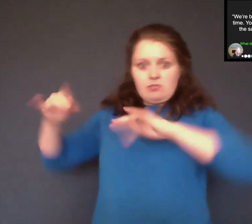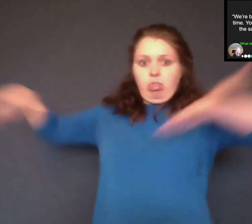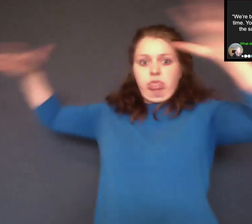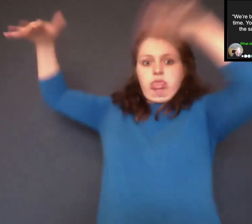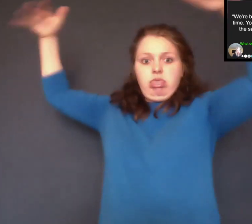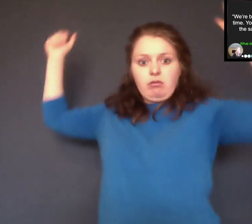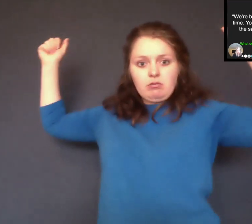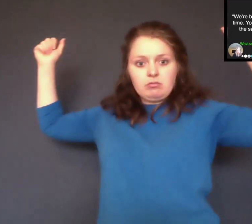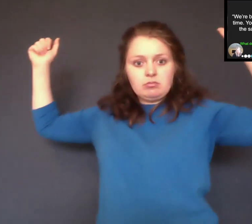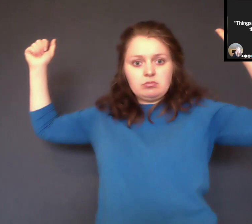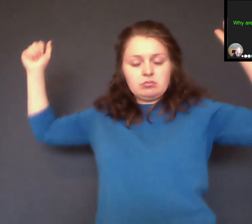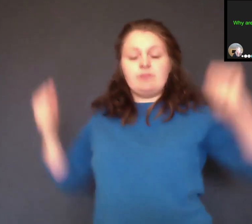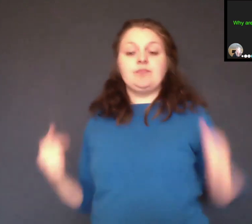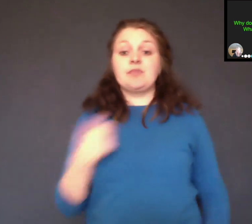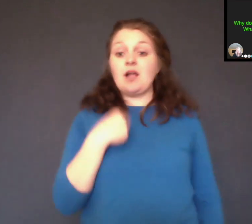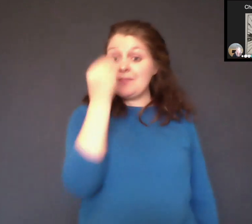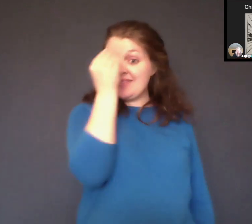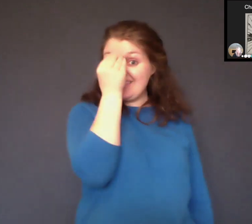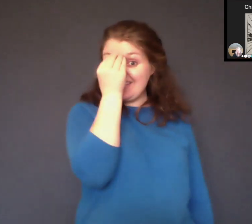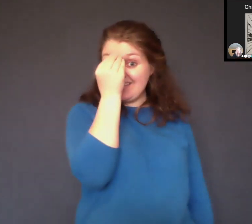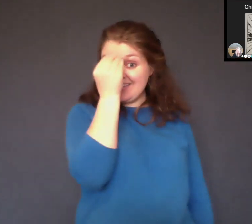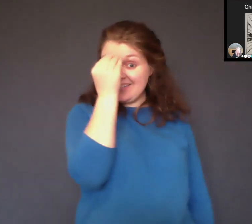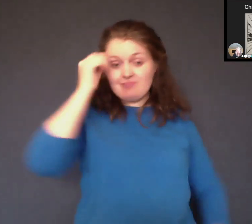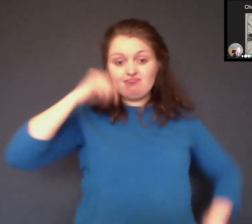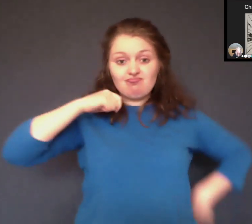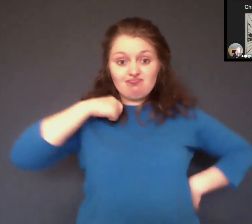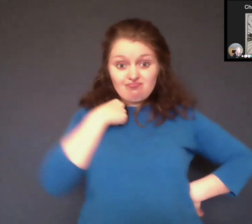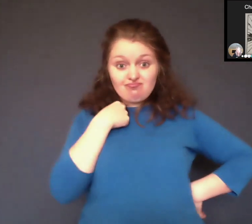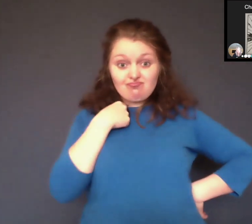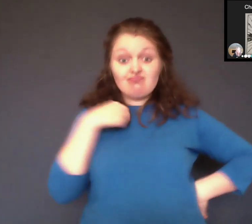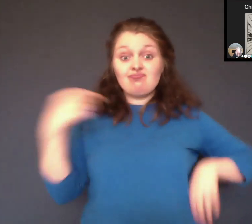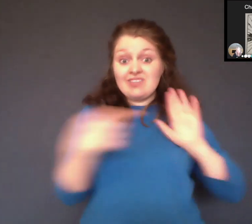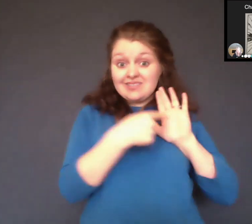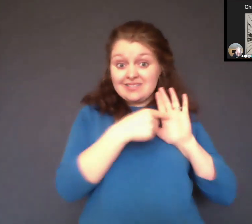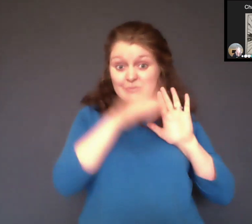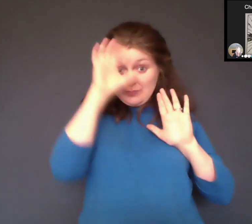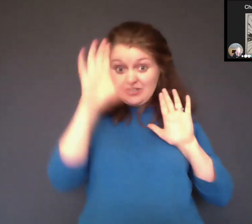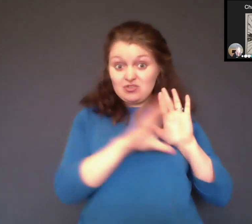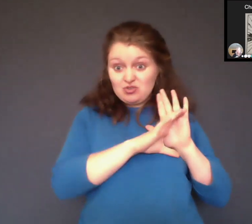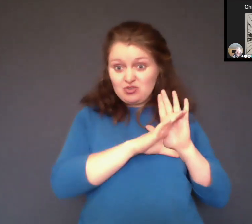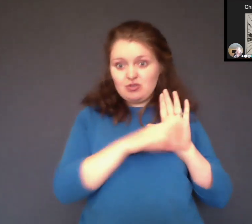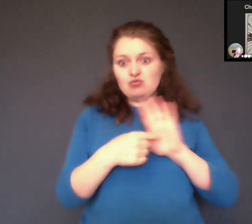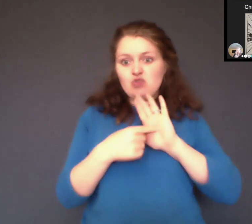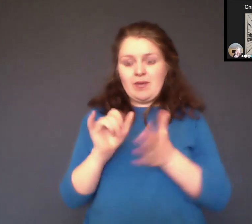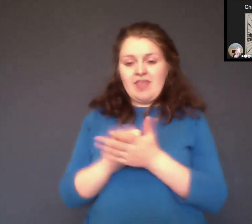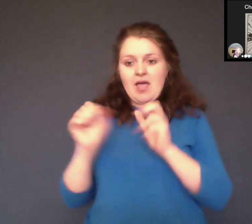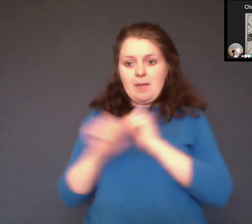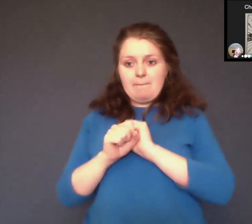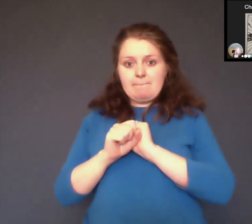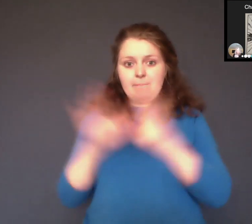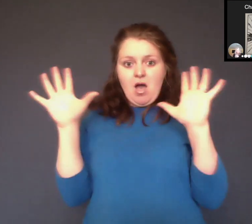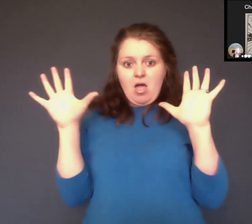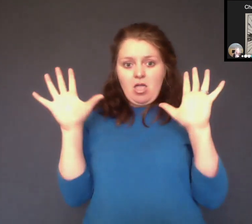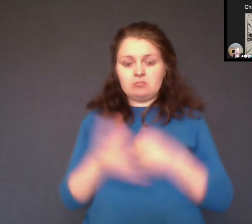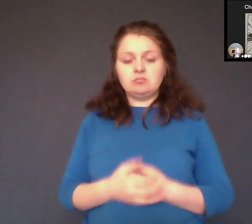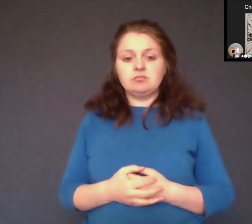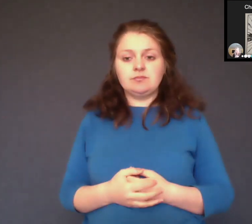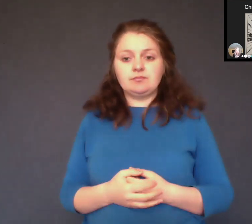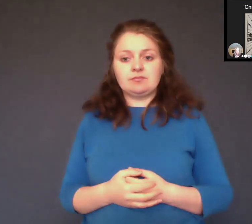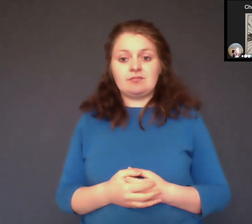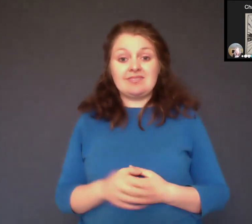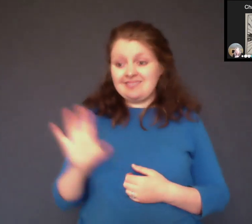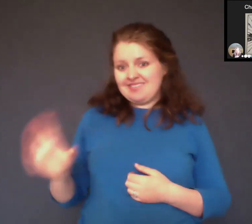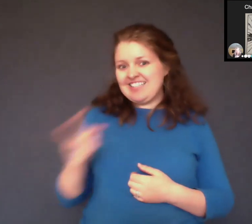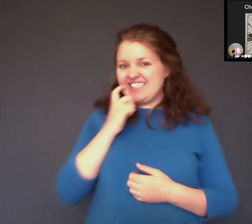so i'm thinking that this picture is of that resemblance it's teeth which had seemed so